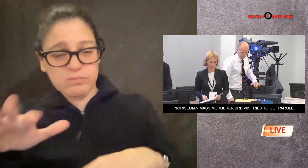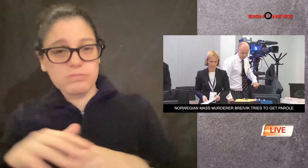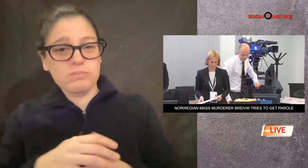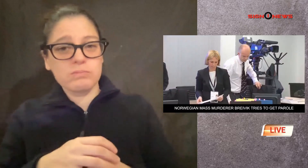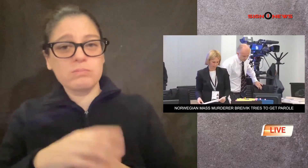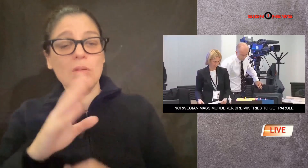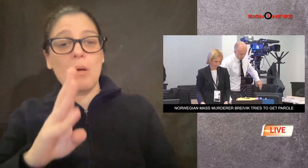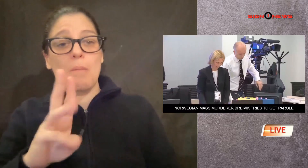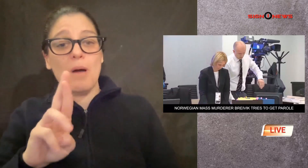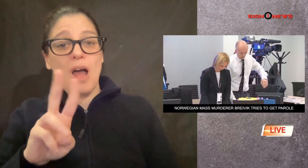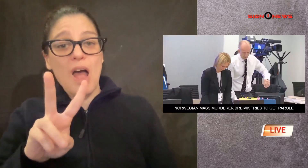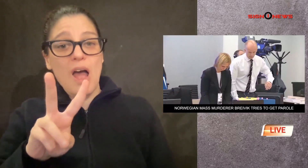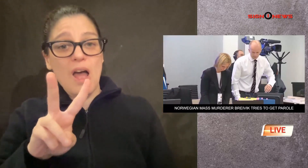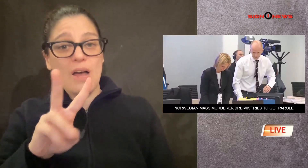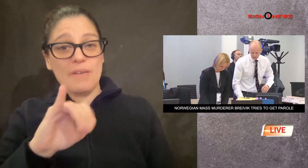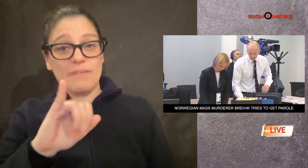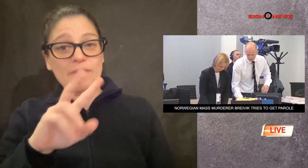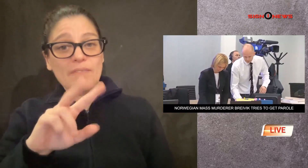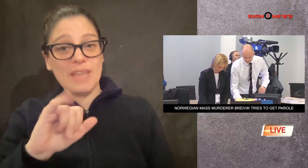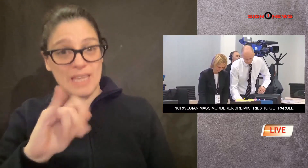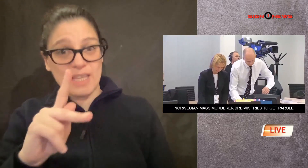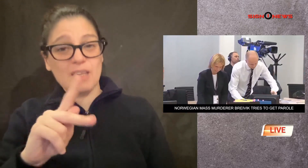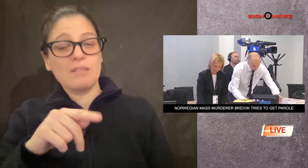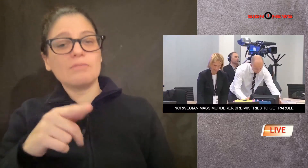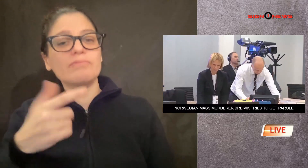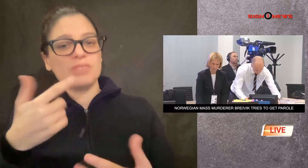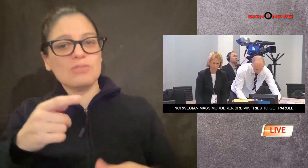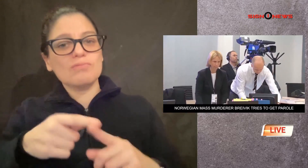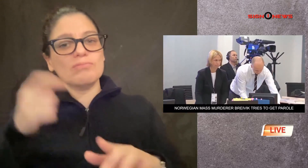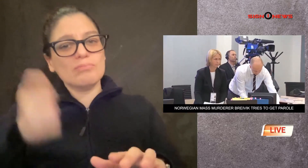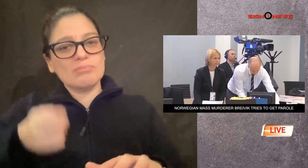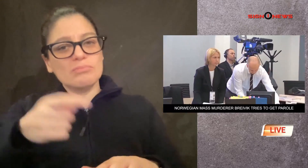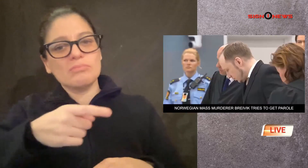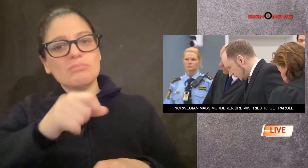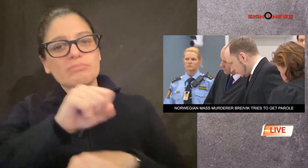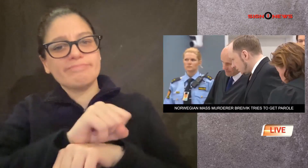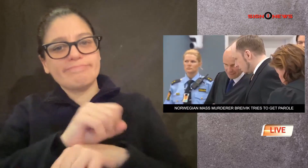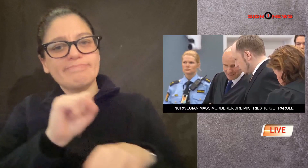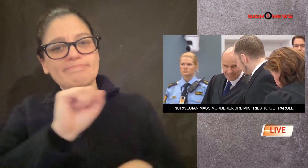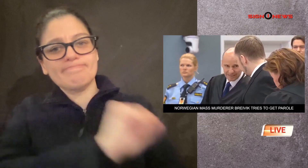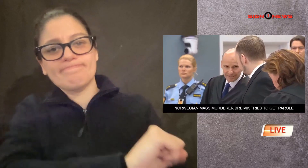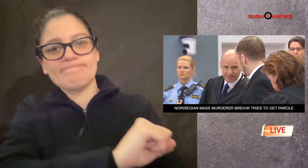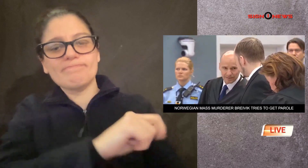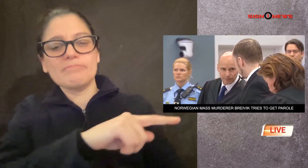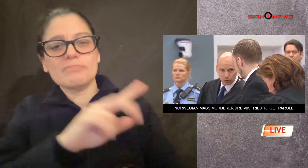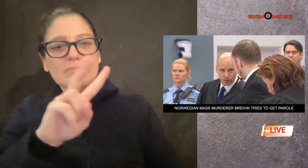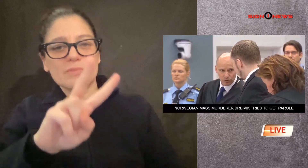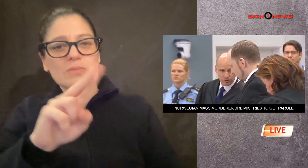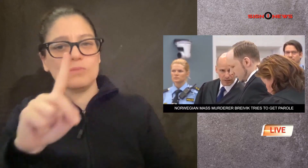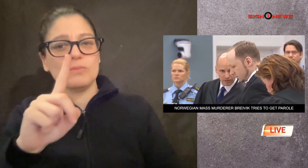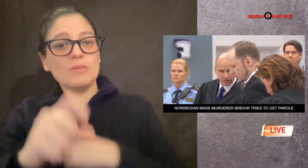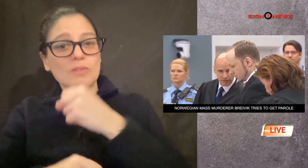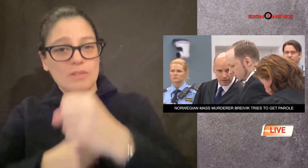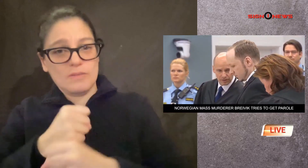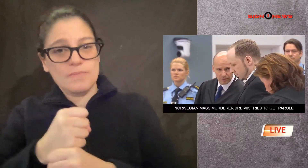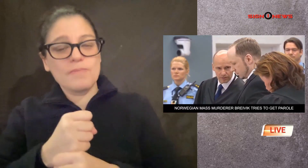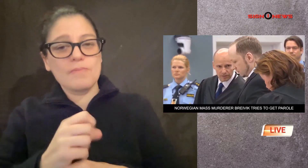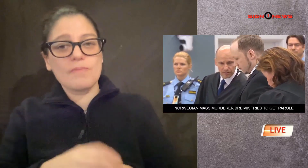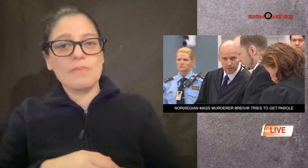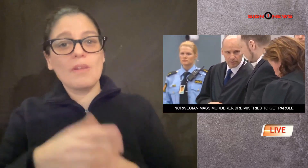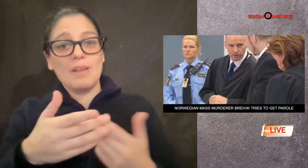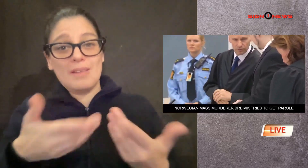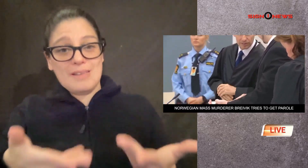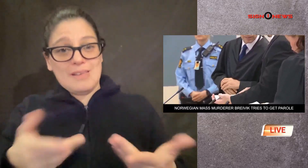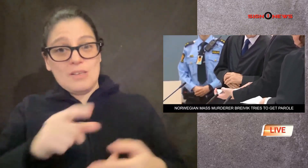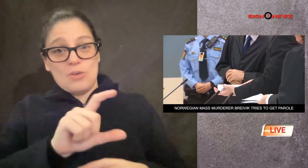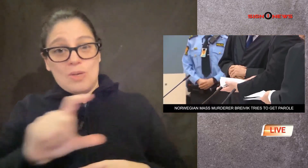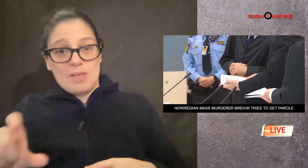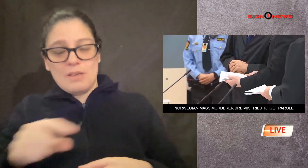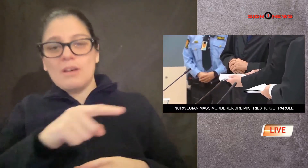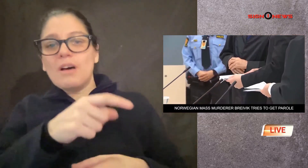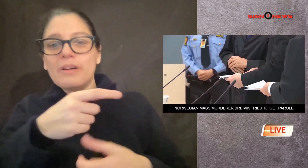of them teenagers in a bomb attack and gun rampage